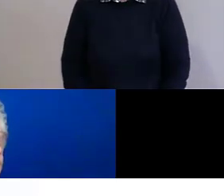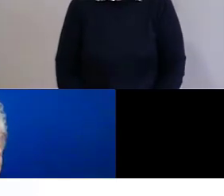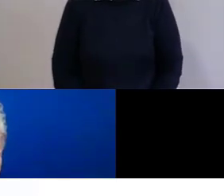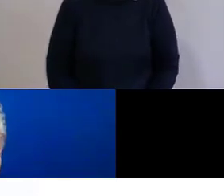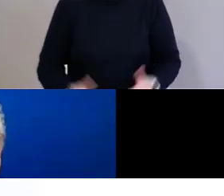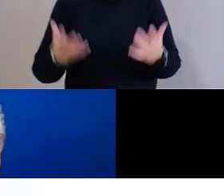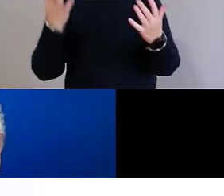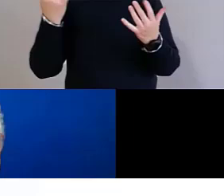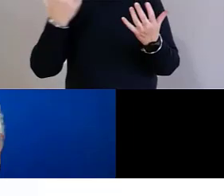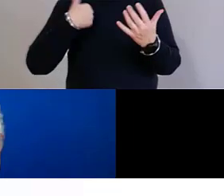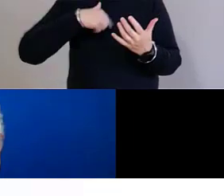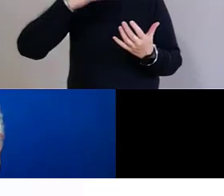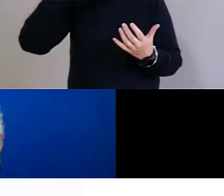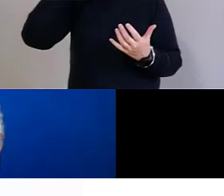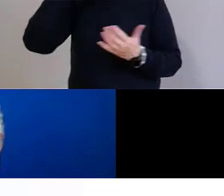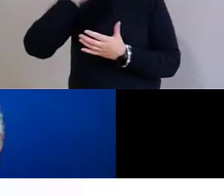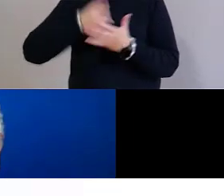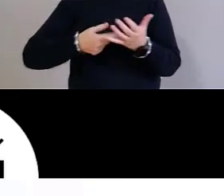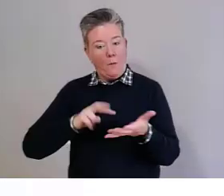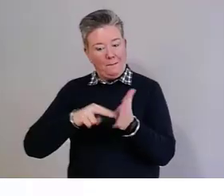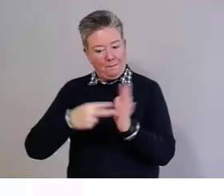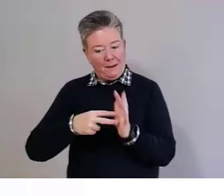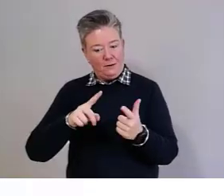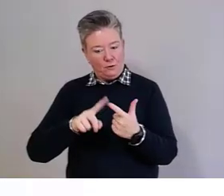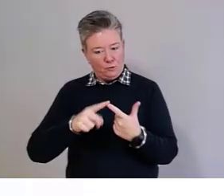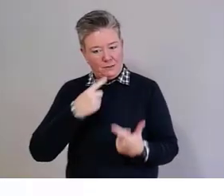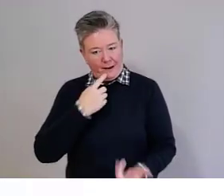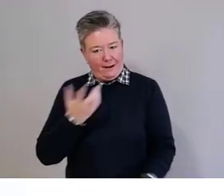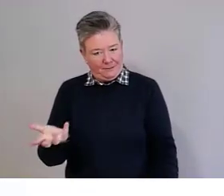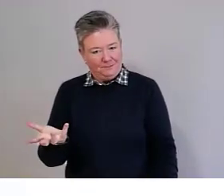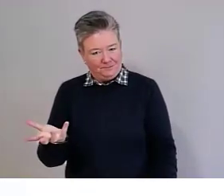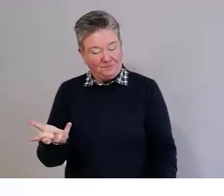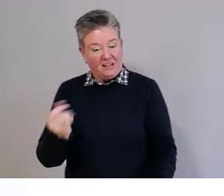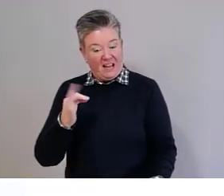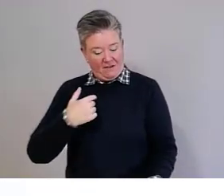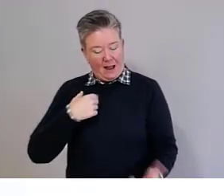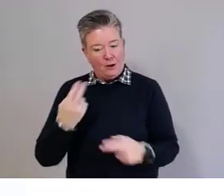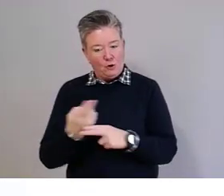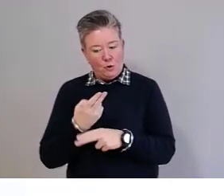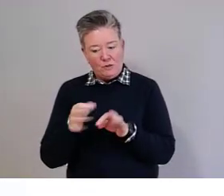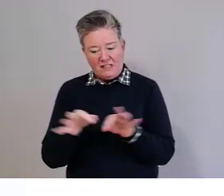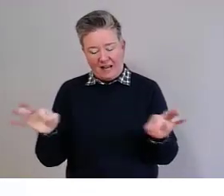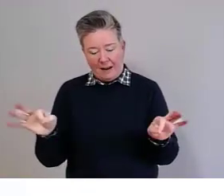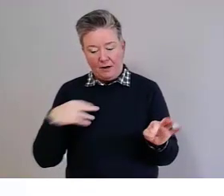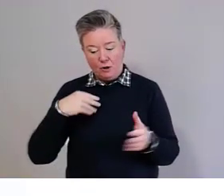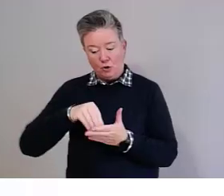Because we know what we meant to say. If I use the statement, "The student is friendly